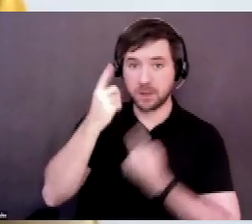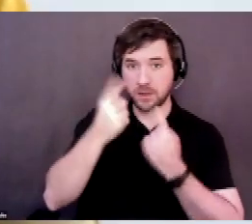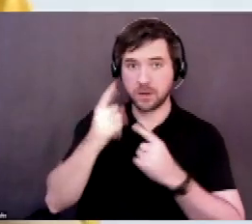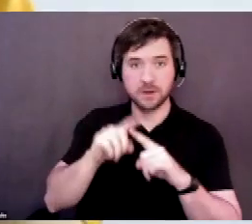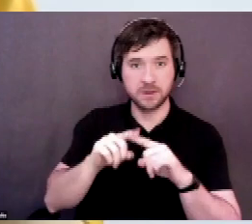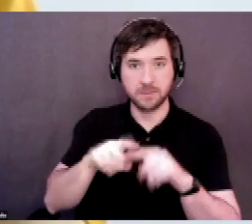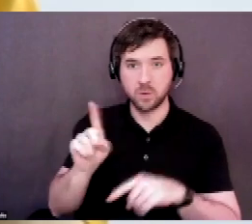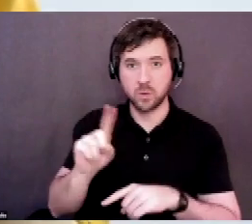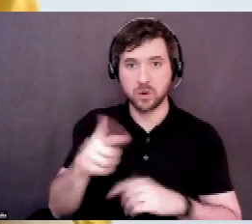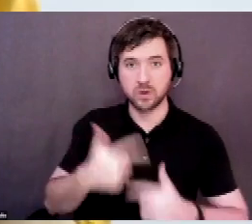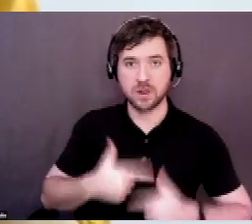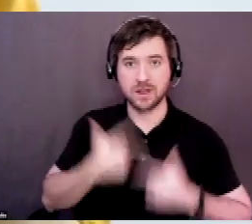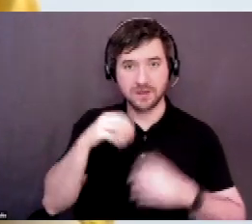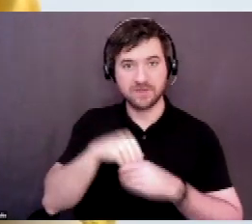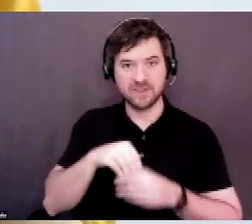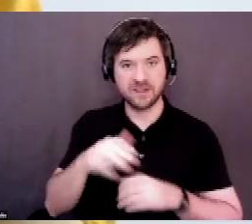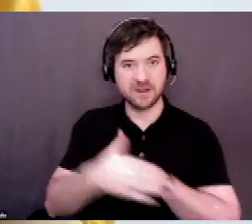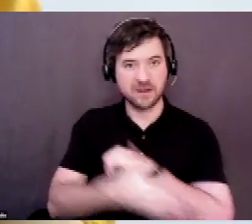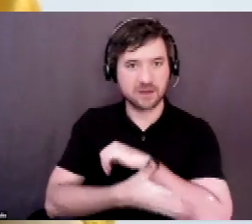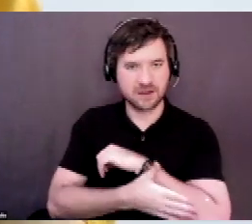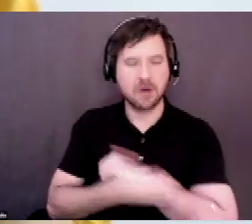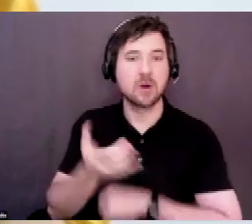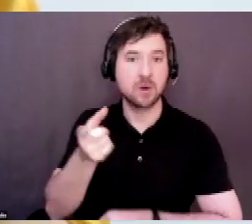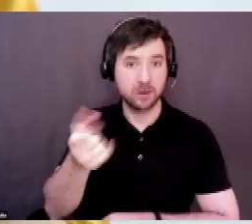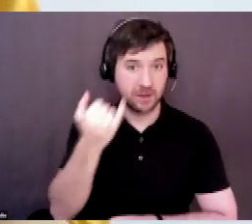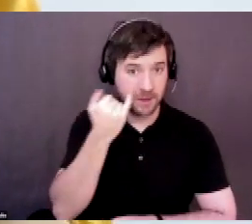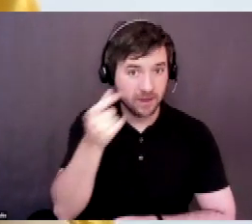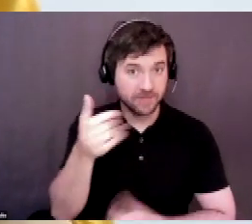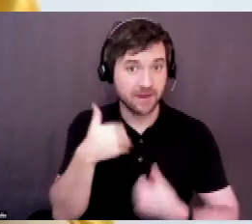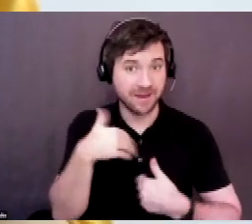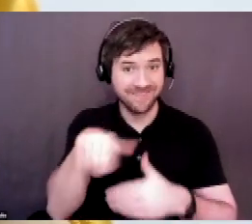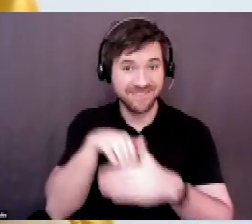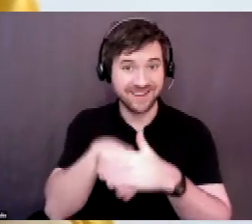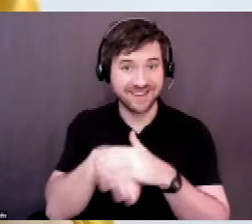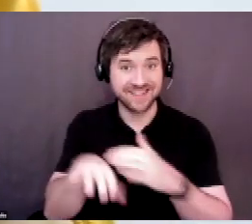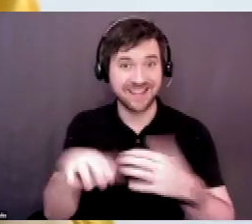if you have access to a health system that has